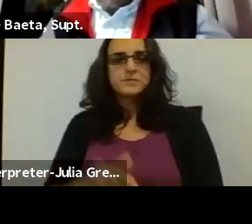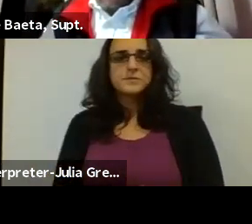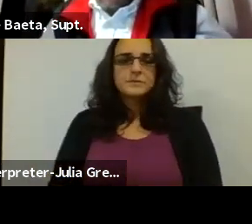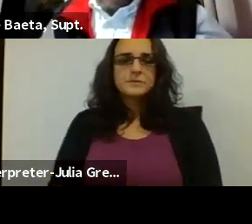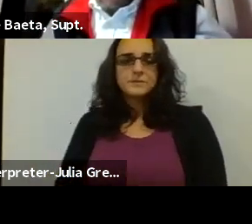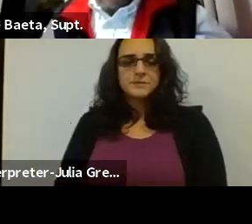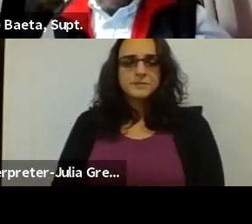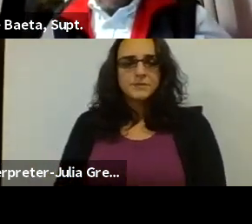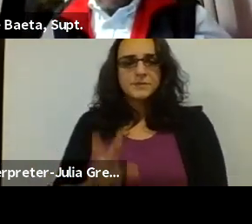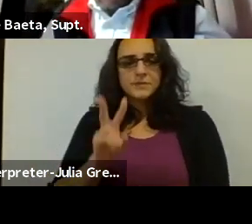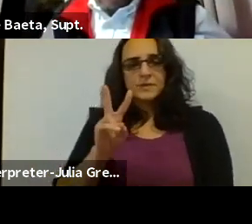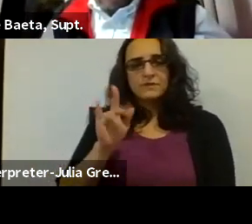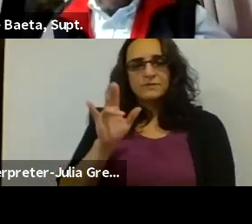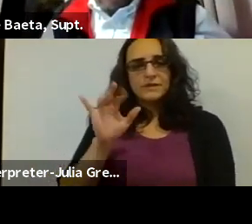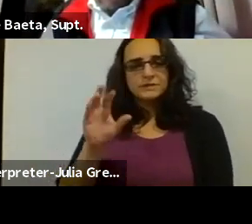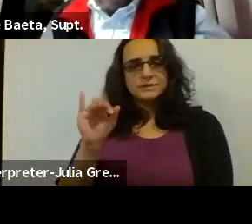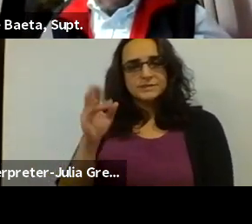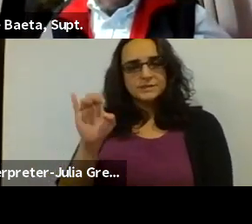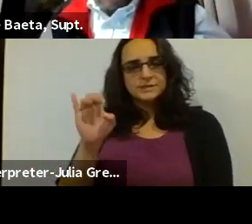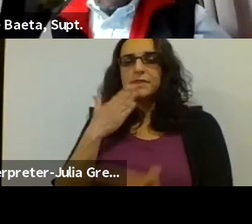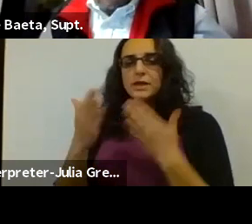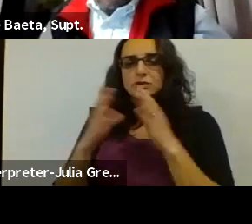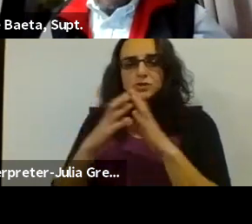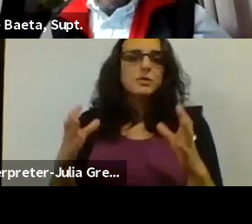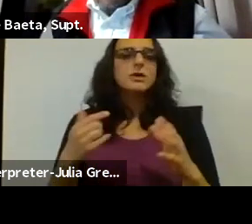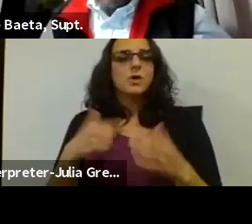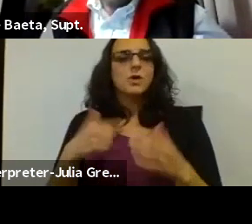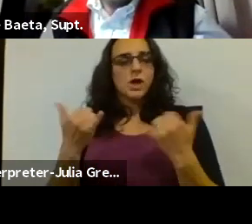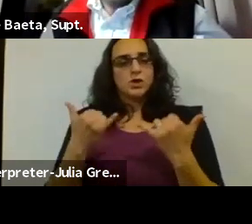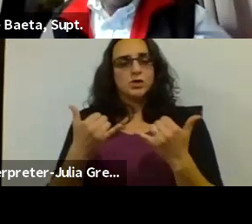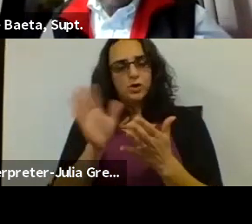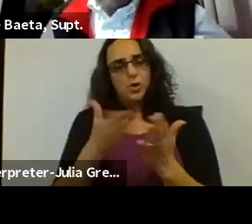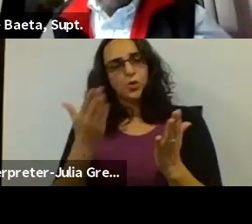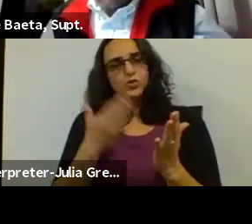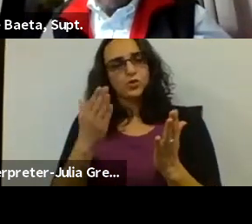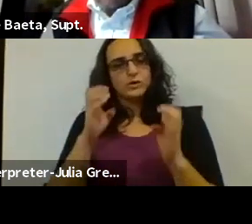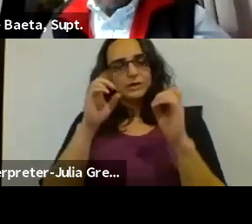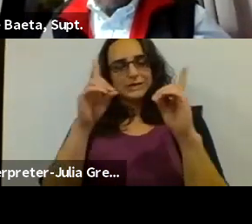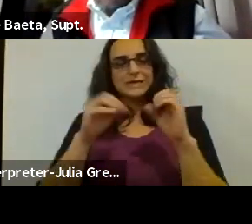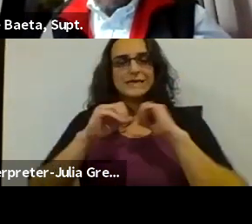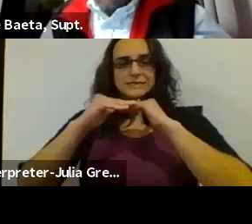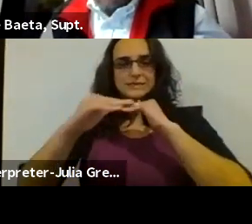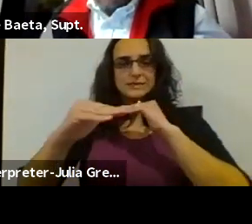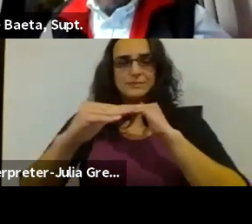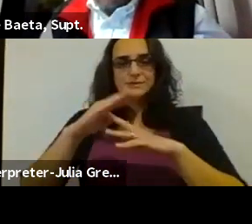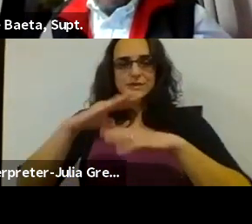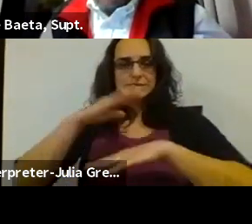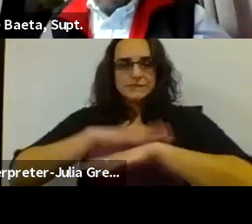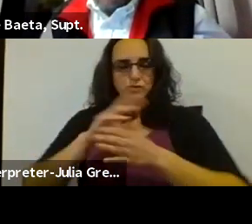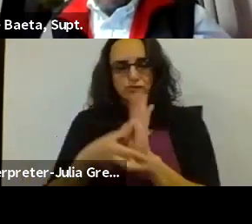Vincent Cerce: Alright, thanks so much. I'm so we are currently going through an educational stability desk review by the Department of Education.